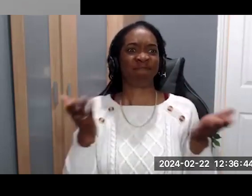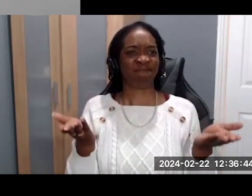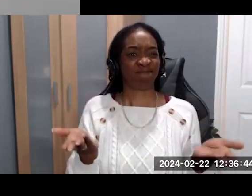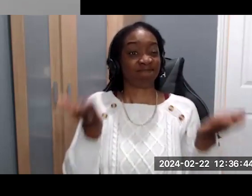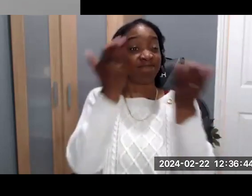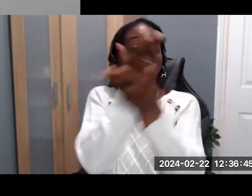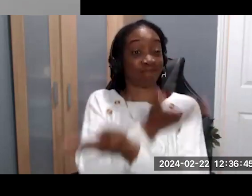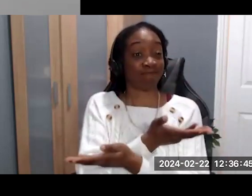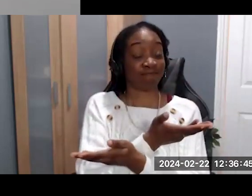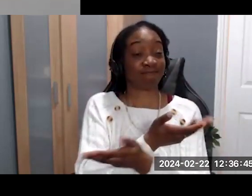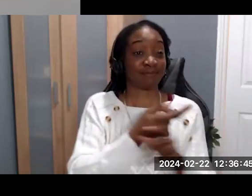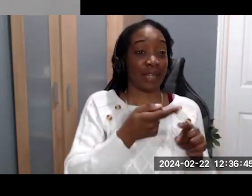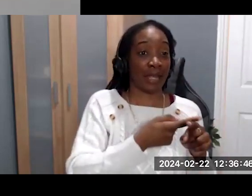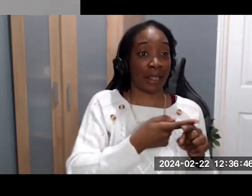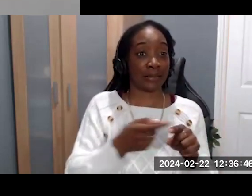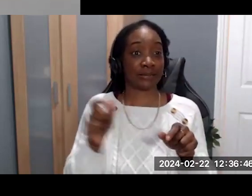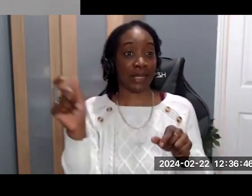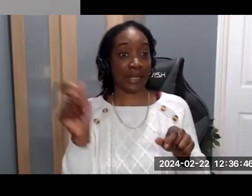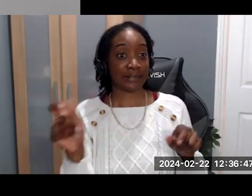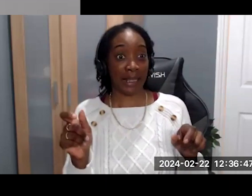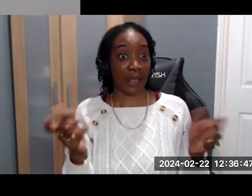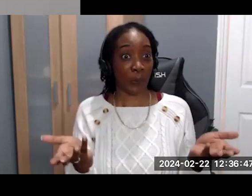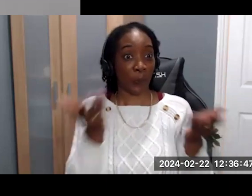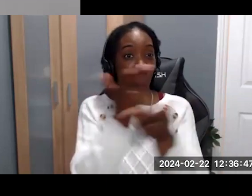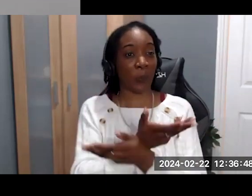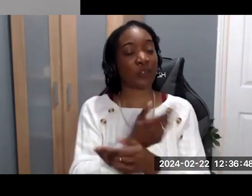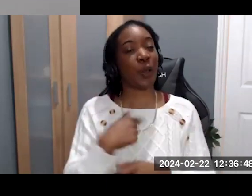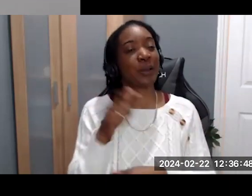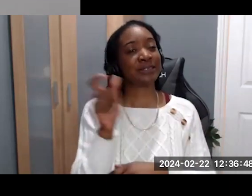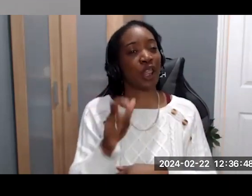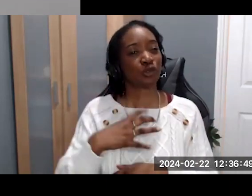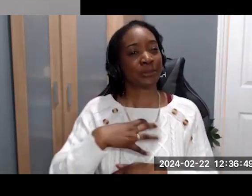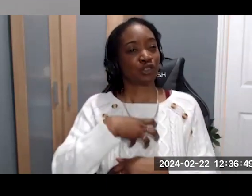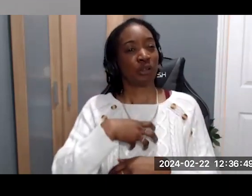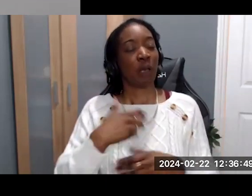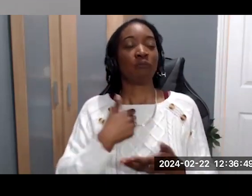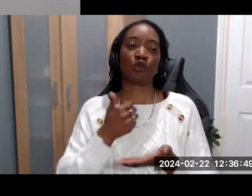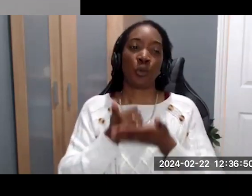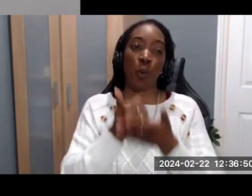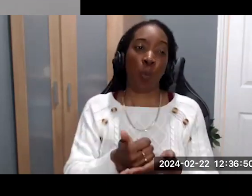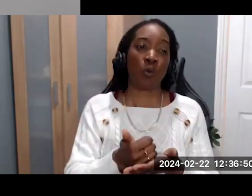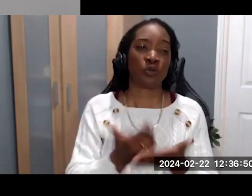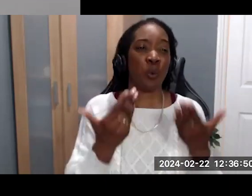England uh which the Italian Ministry supports very much thank you thank you very much for your